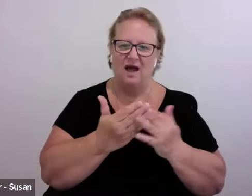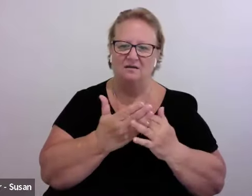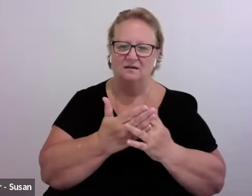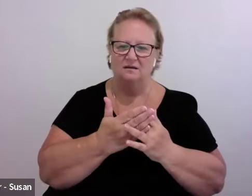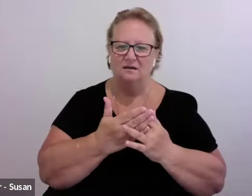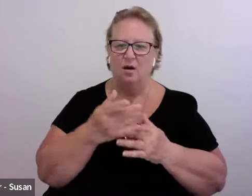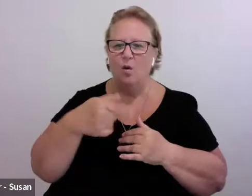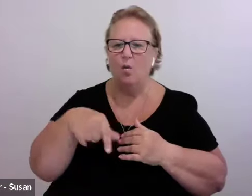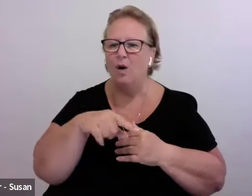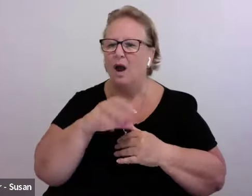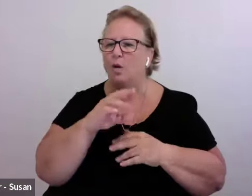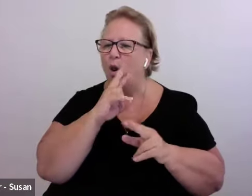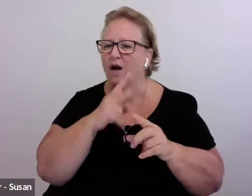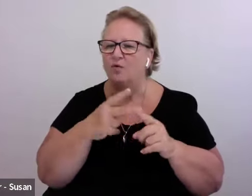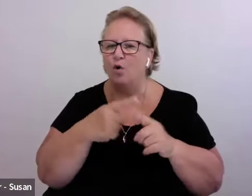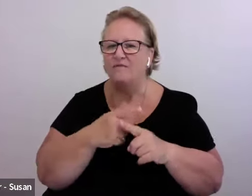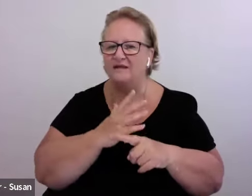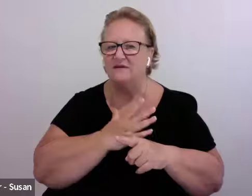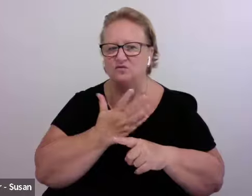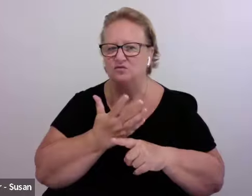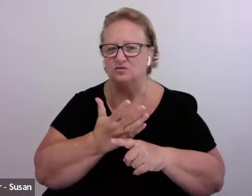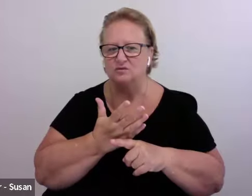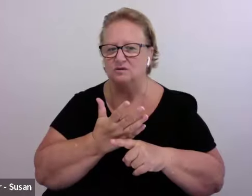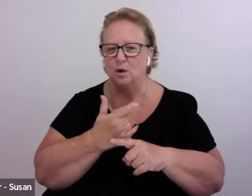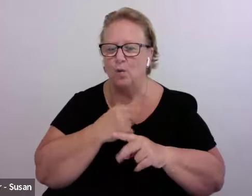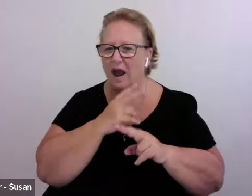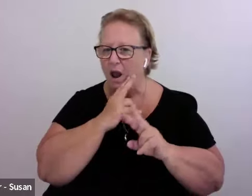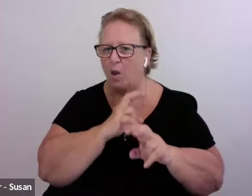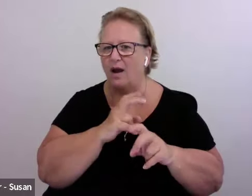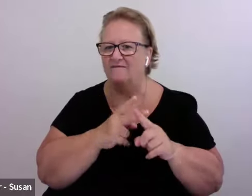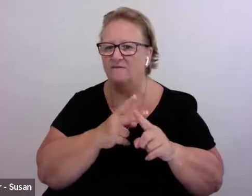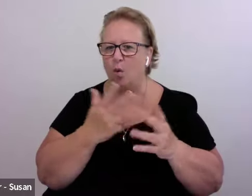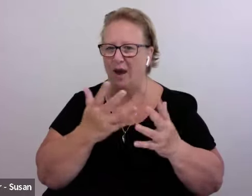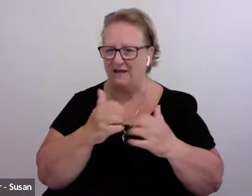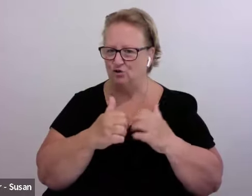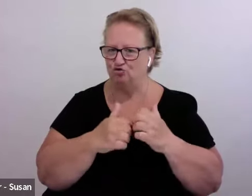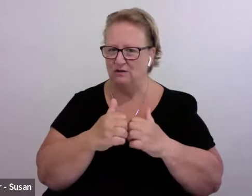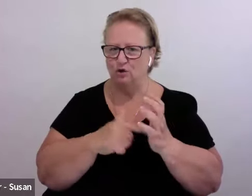best supported and that that is recognised in the budgetting and the access. We 're not going to be looking